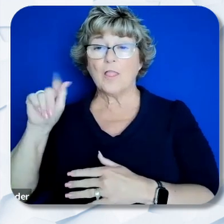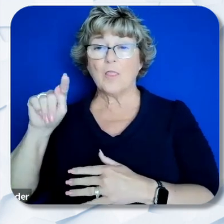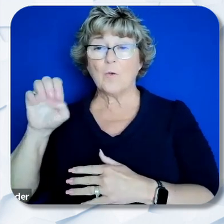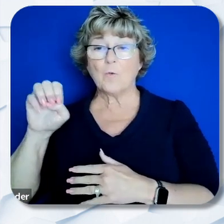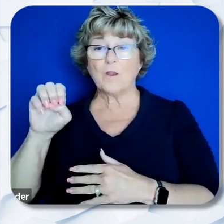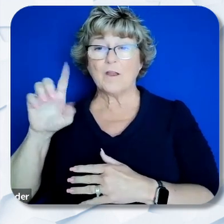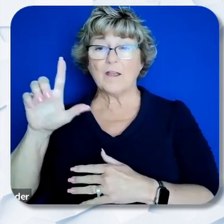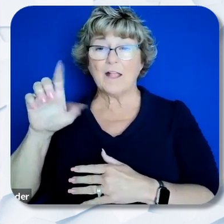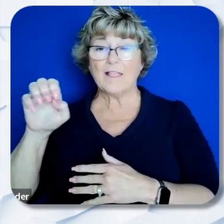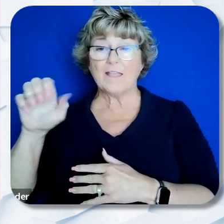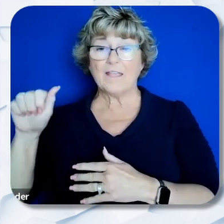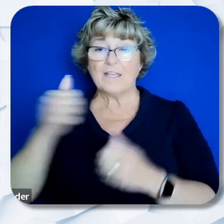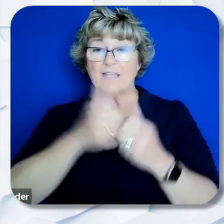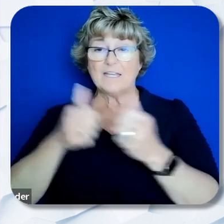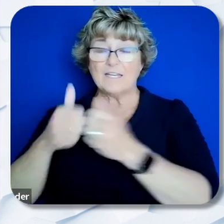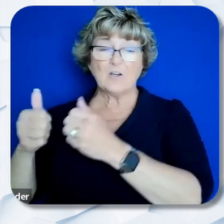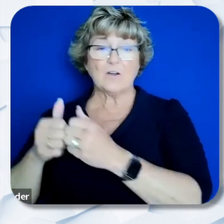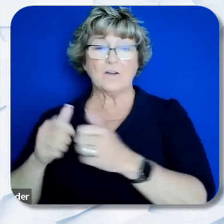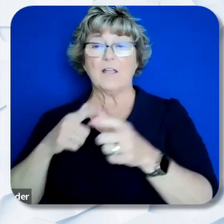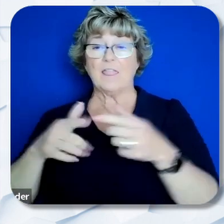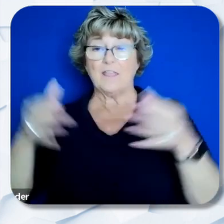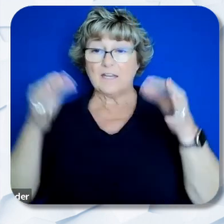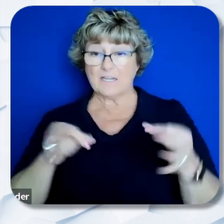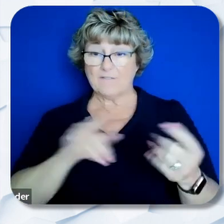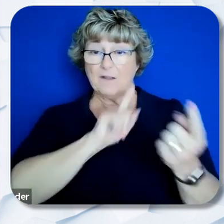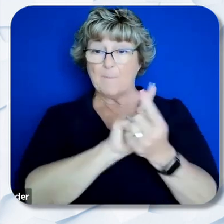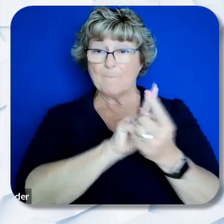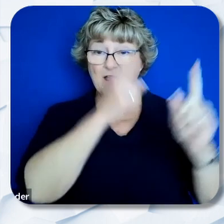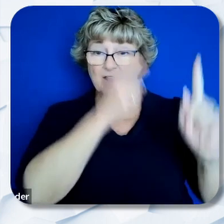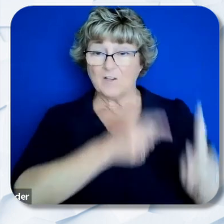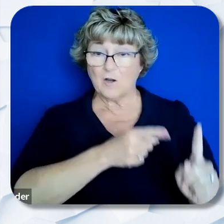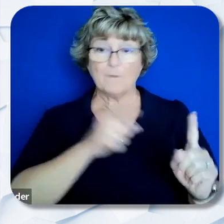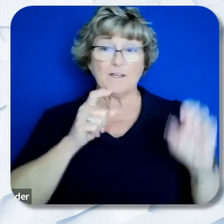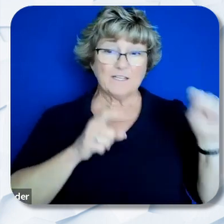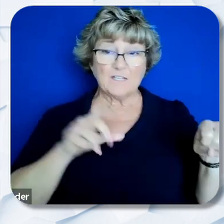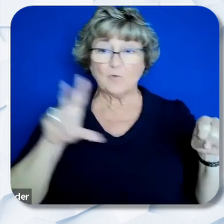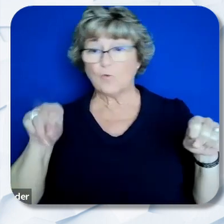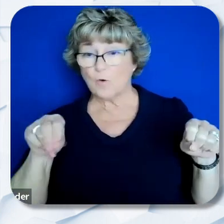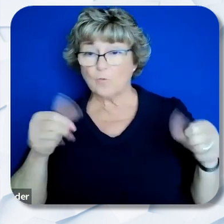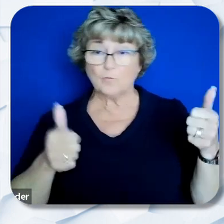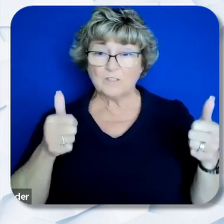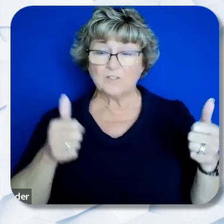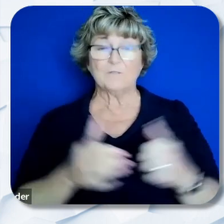in each of those areas, and then determined whether they met the target or not. The number